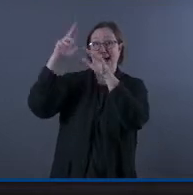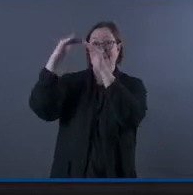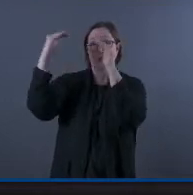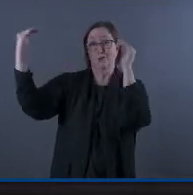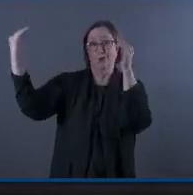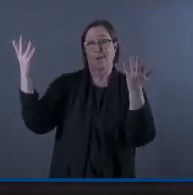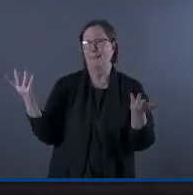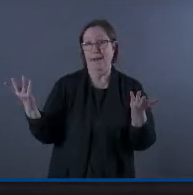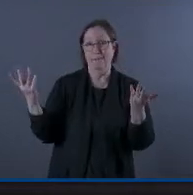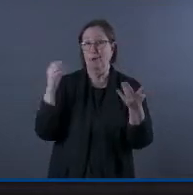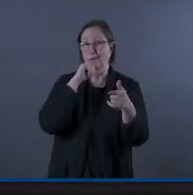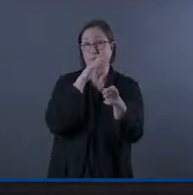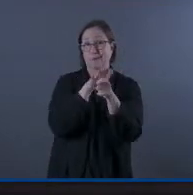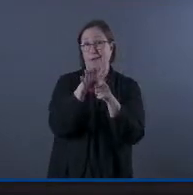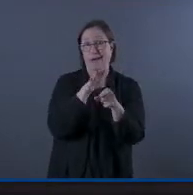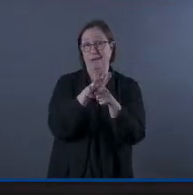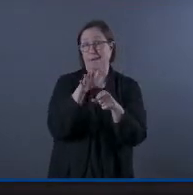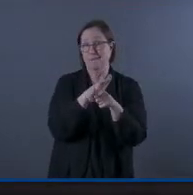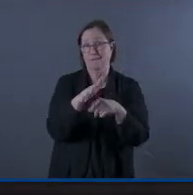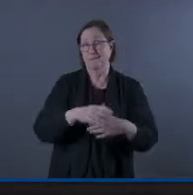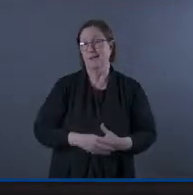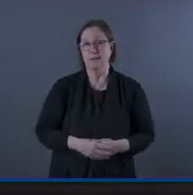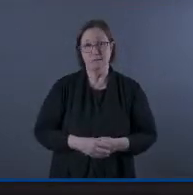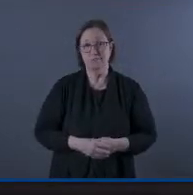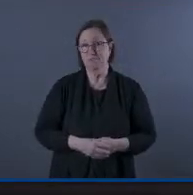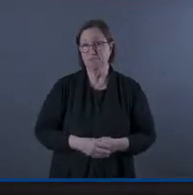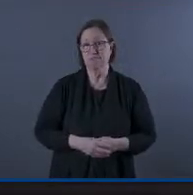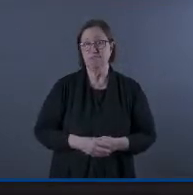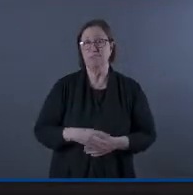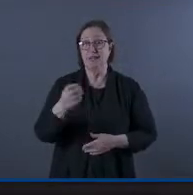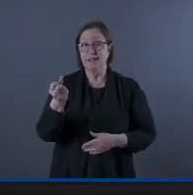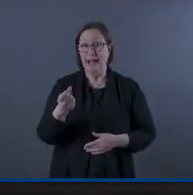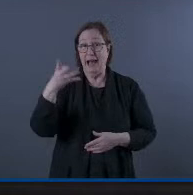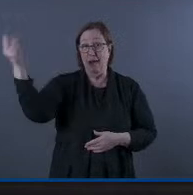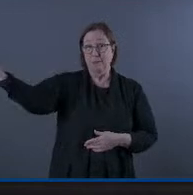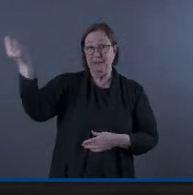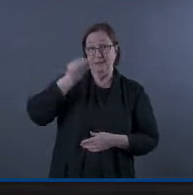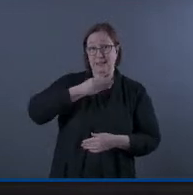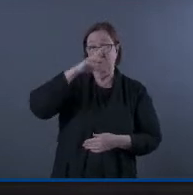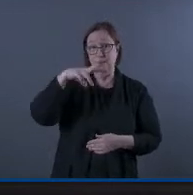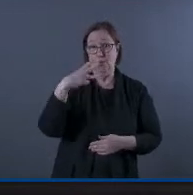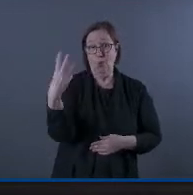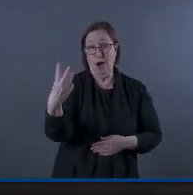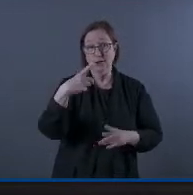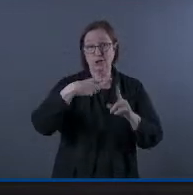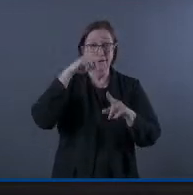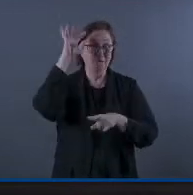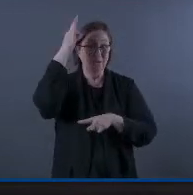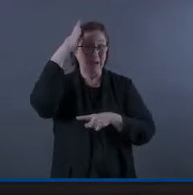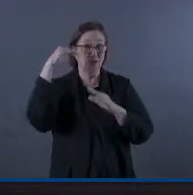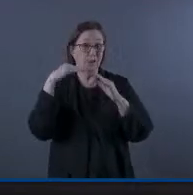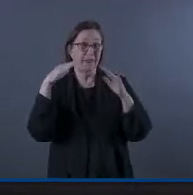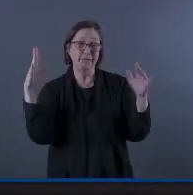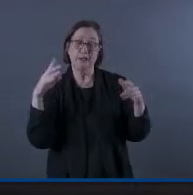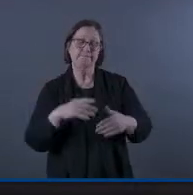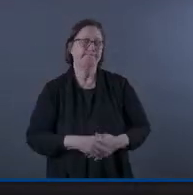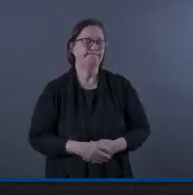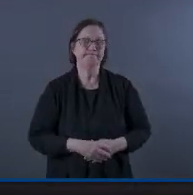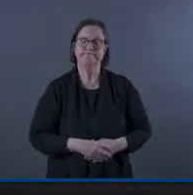And so I know the number of doses that come into the state of Washington from the federal government has not, in any way, kept up with the sort of demand that exists